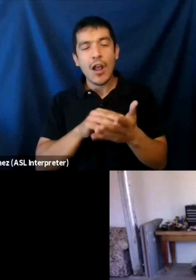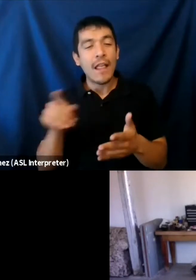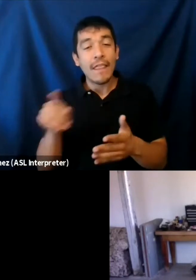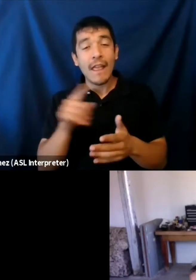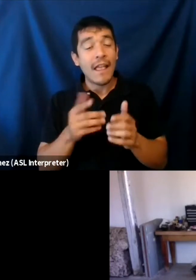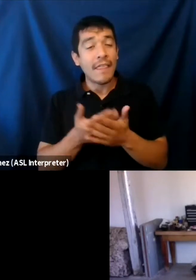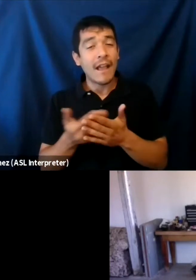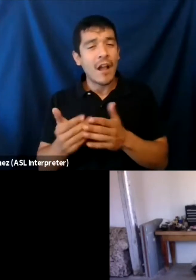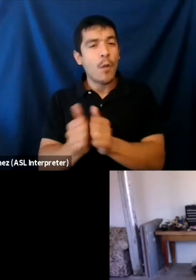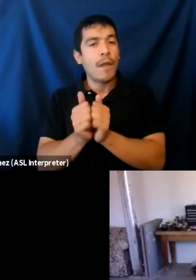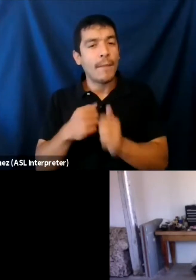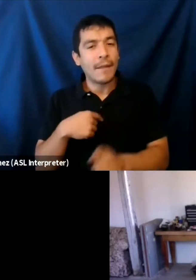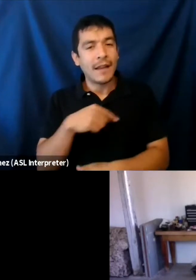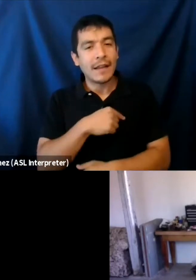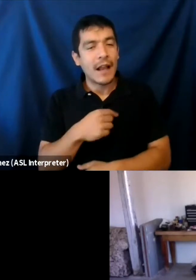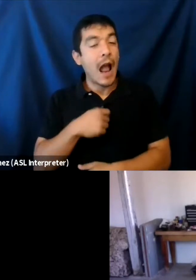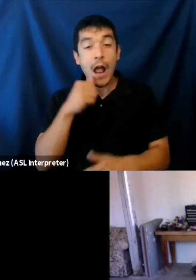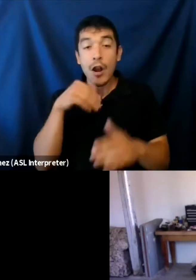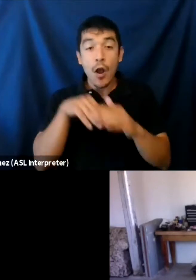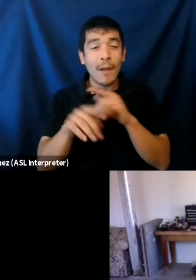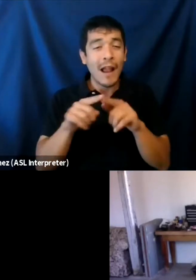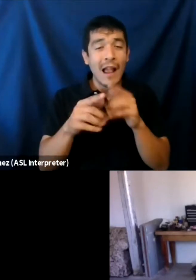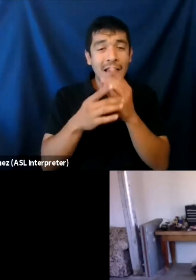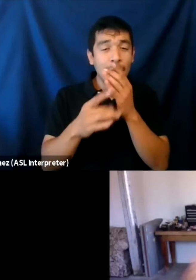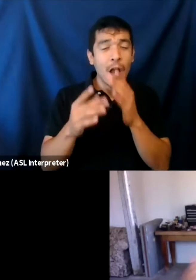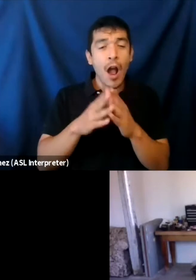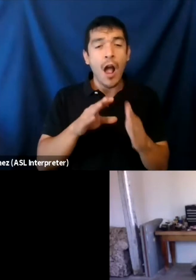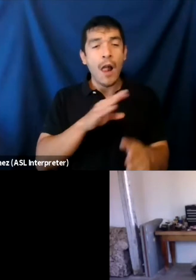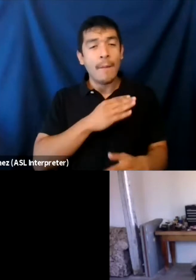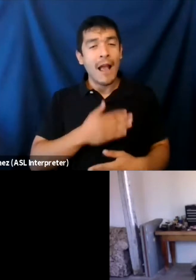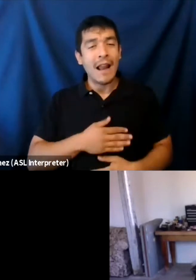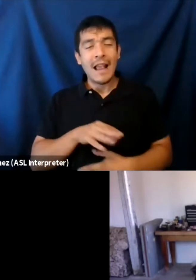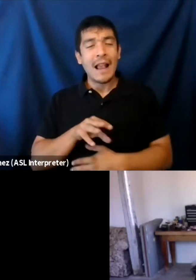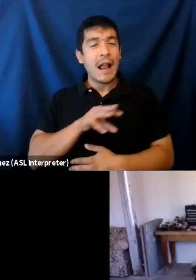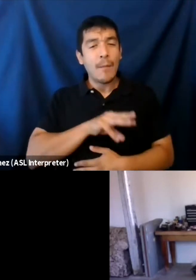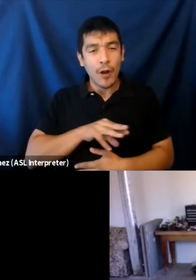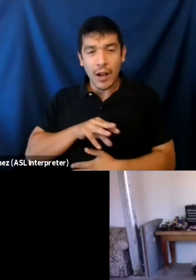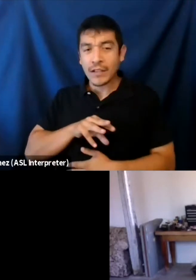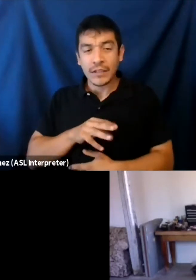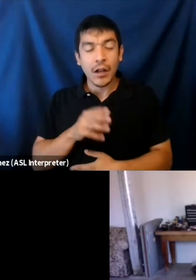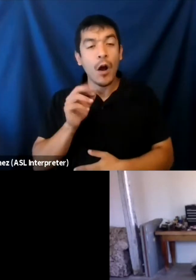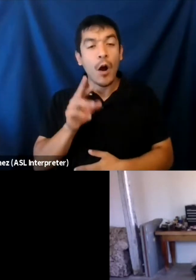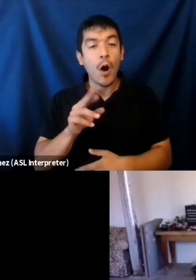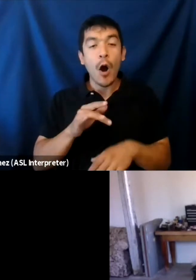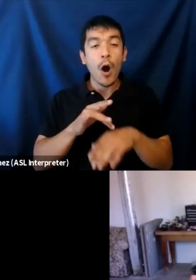I don't come in as an expert on body cameras, or even as an expert on early photographic history,